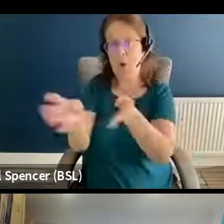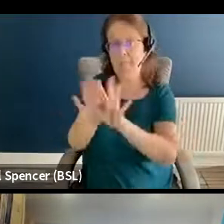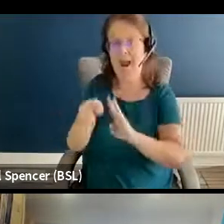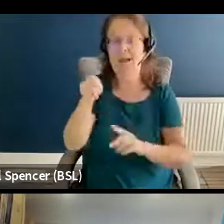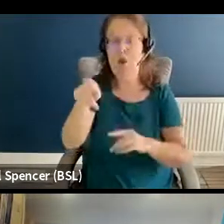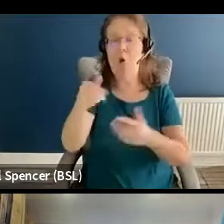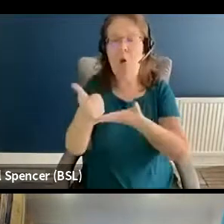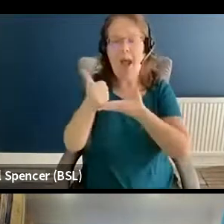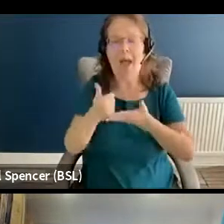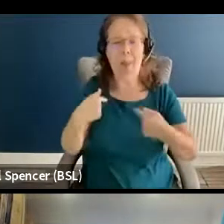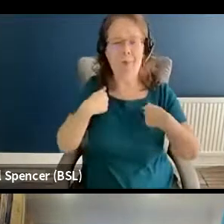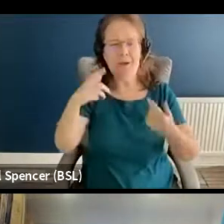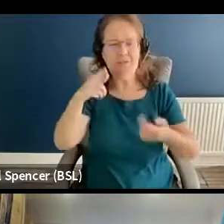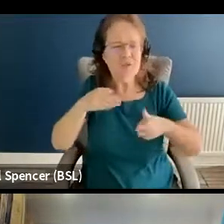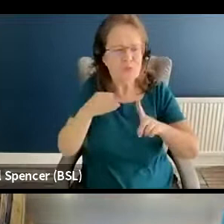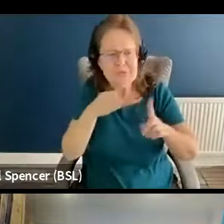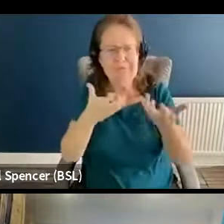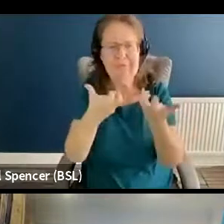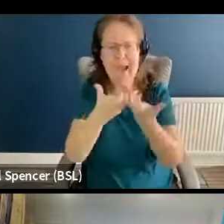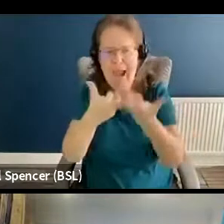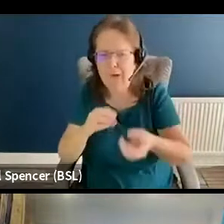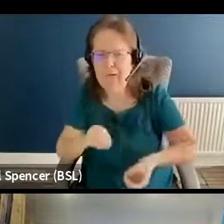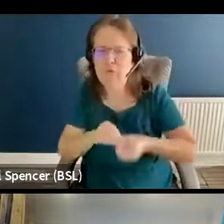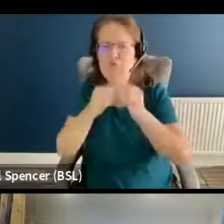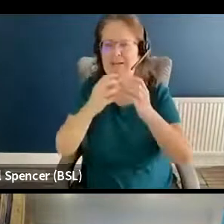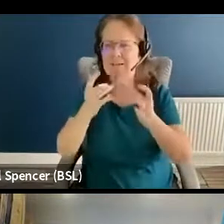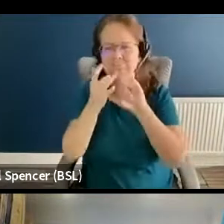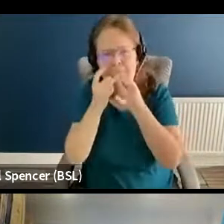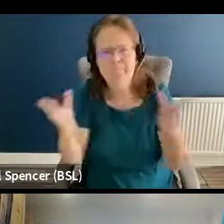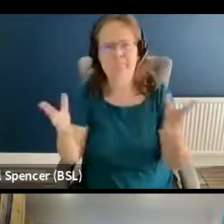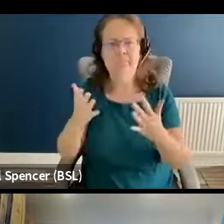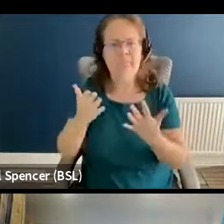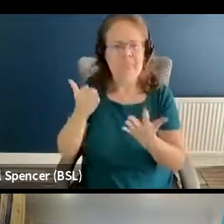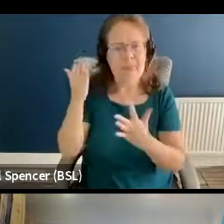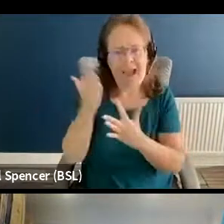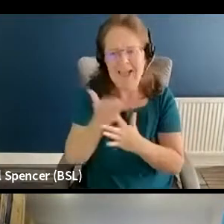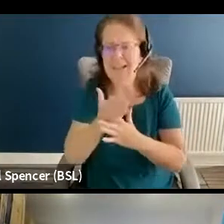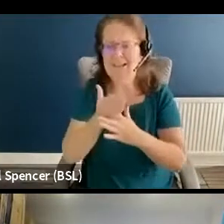the principles and process of creating a great, accessible and inclusive products and services.